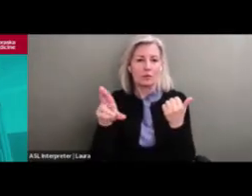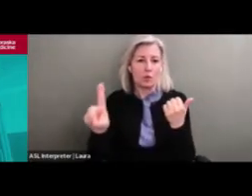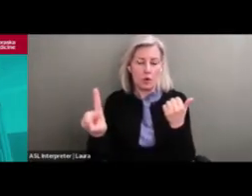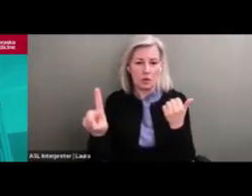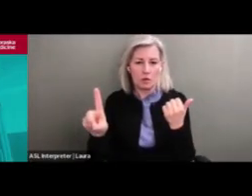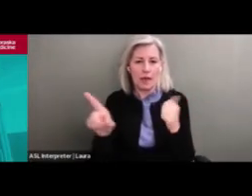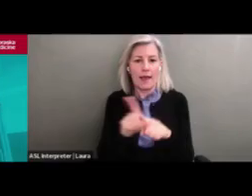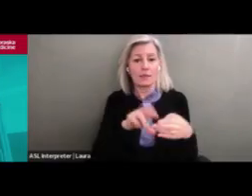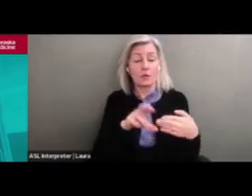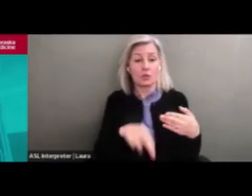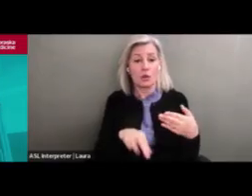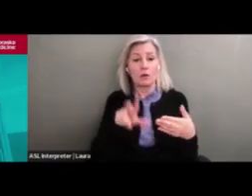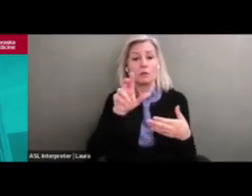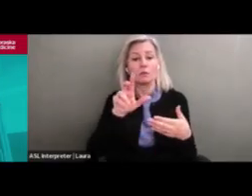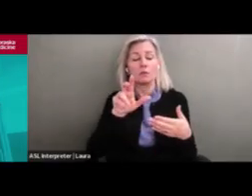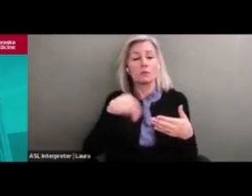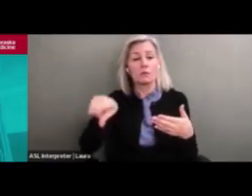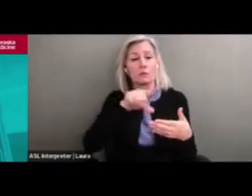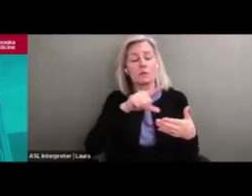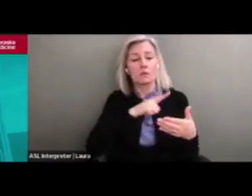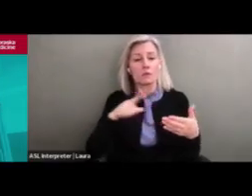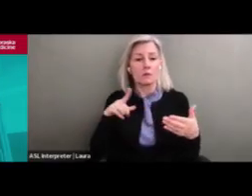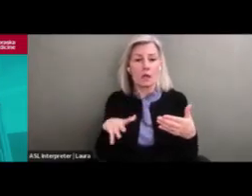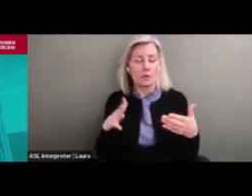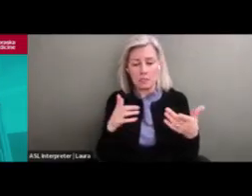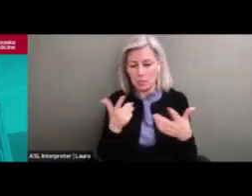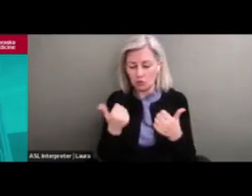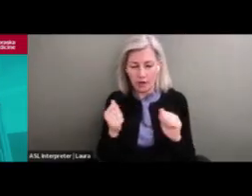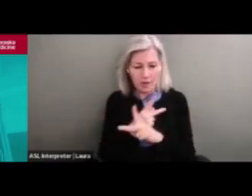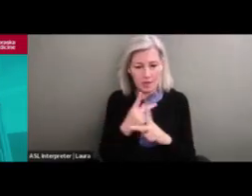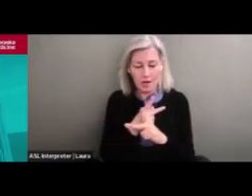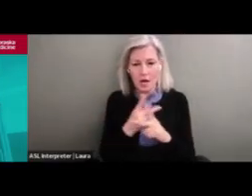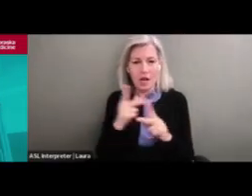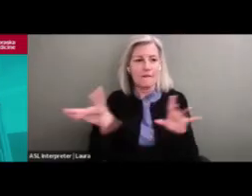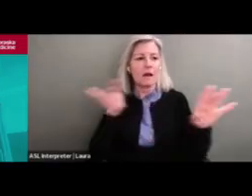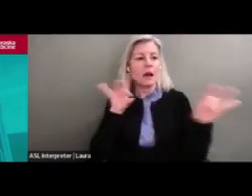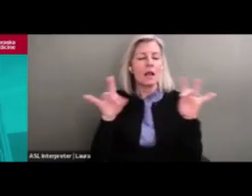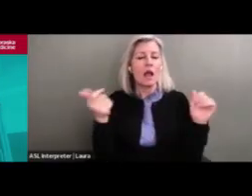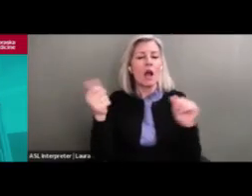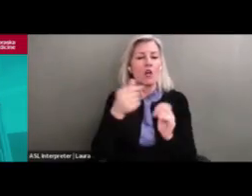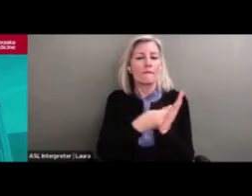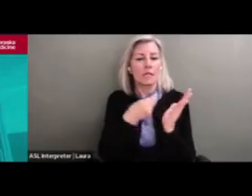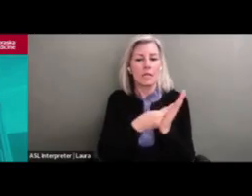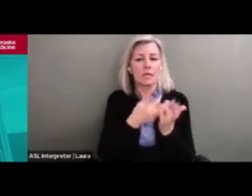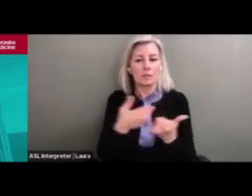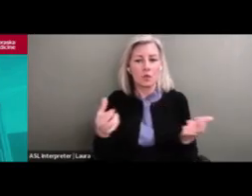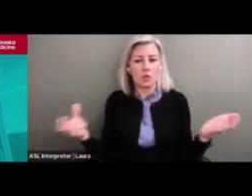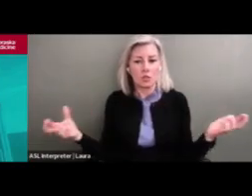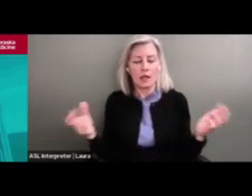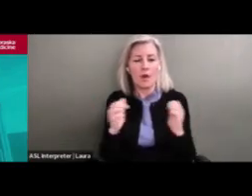program , as a result, lawmakers have been scrambling to identify